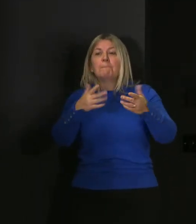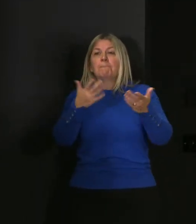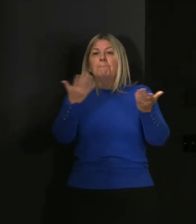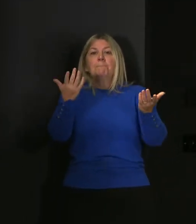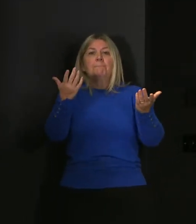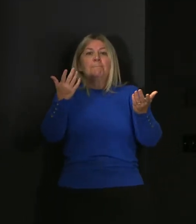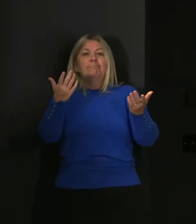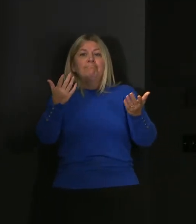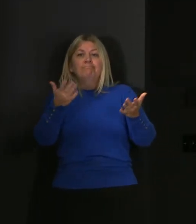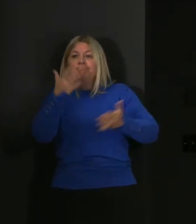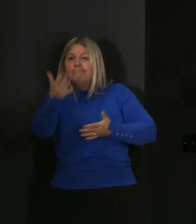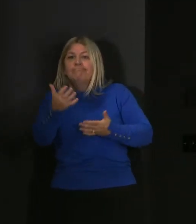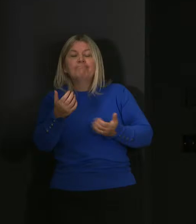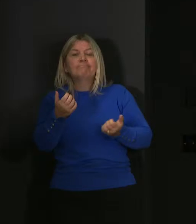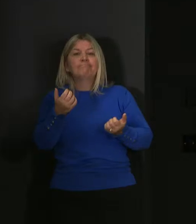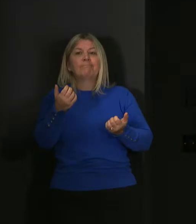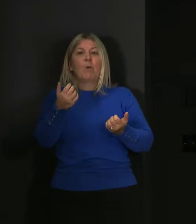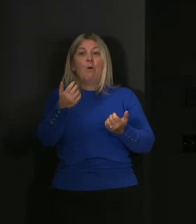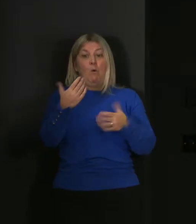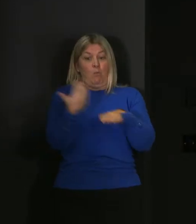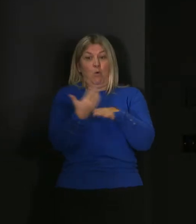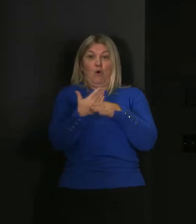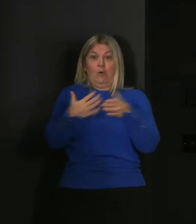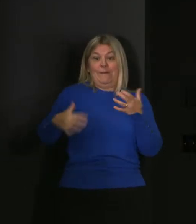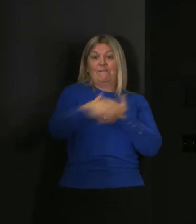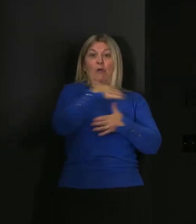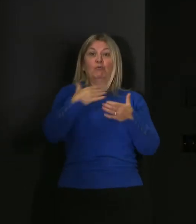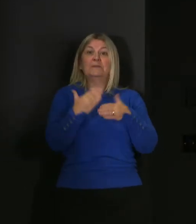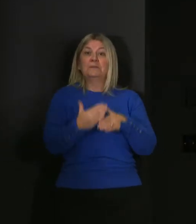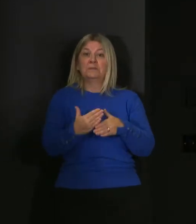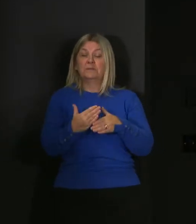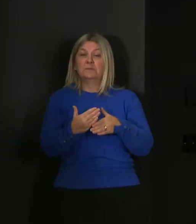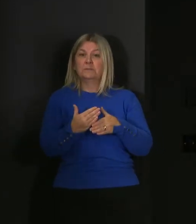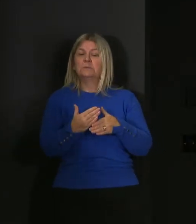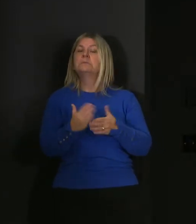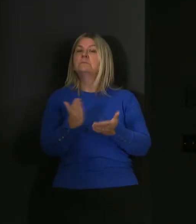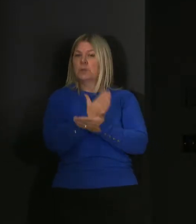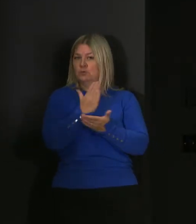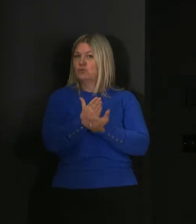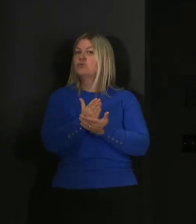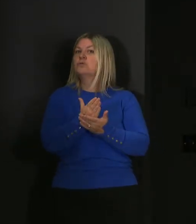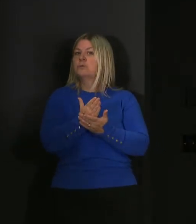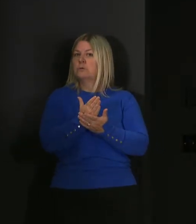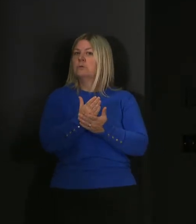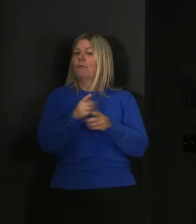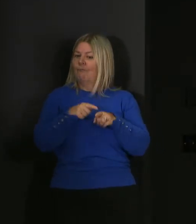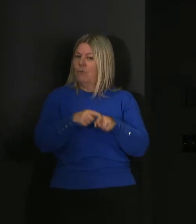the social workplaces as well, is making sure that you re maintaining as much distance as